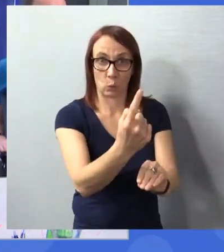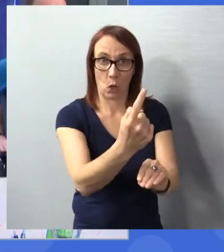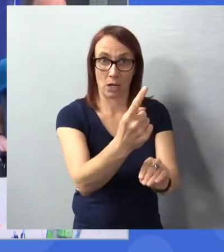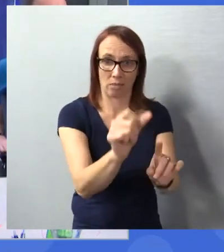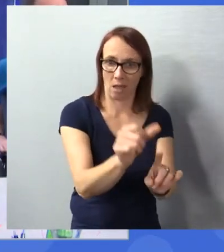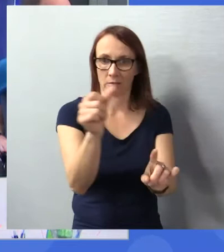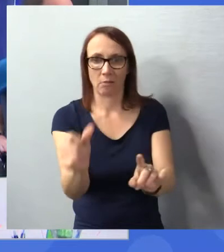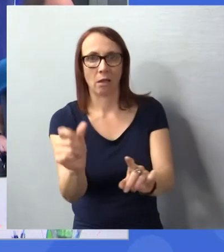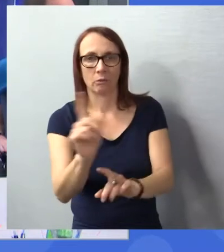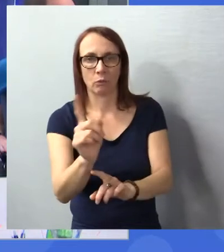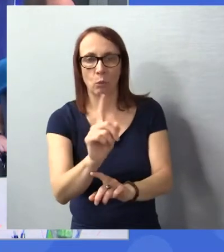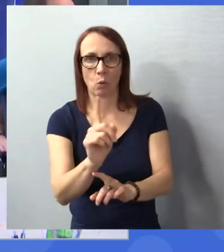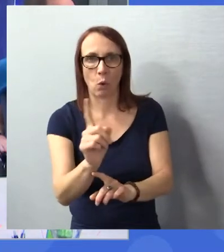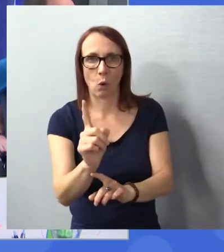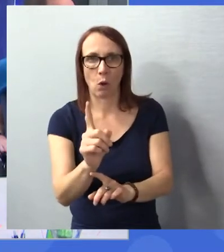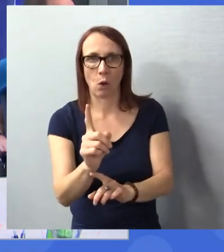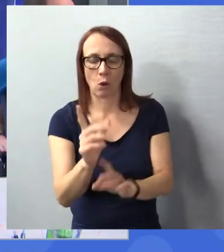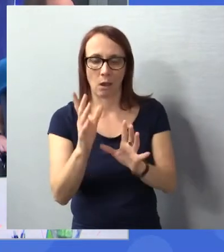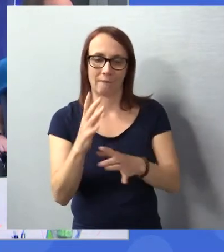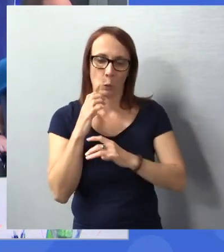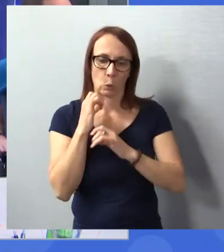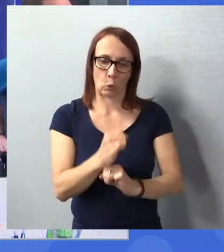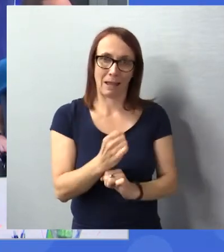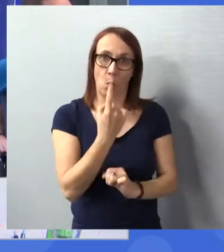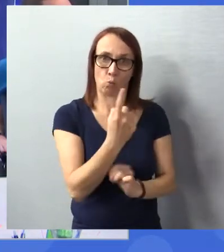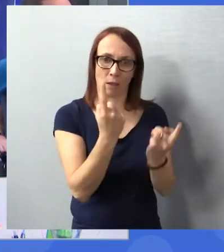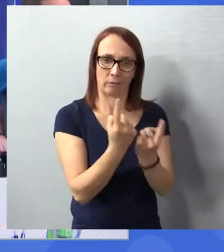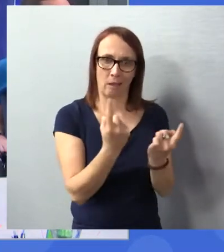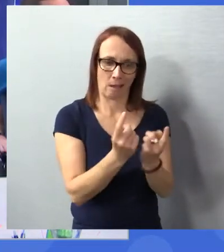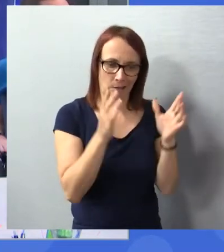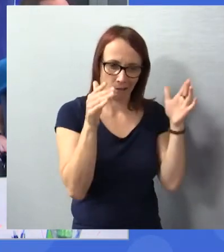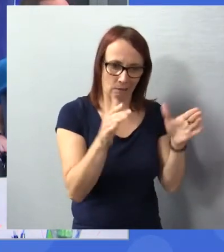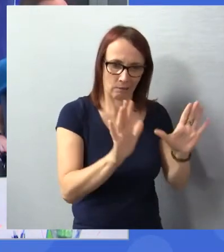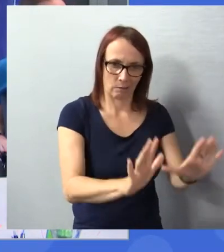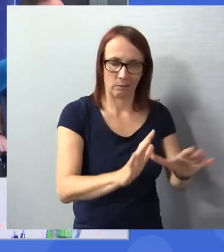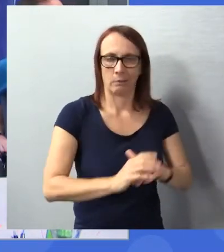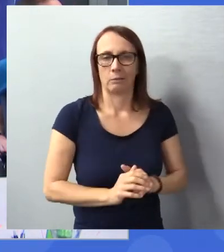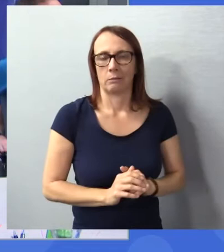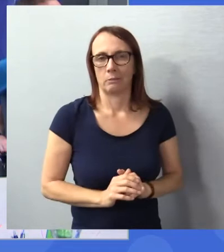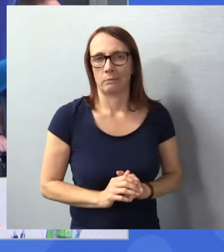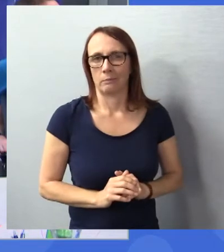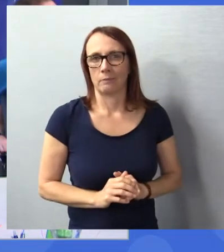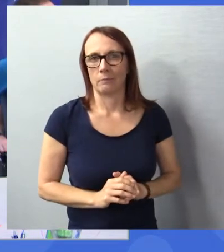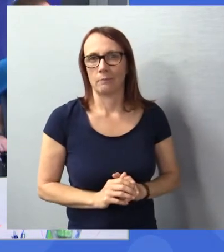gain some kind of commitment from each different body and part if you feel but